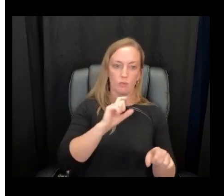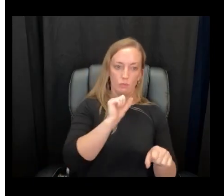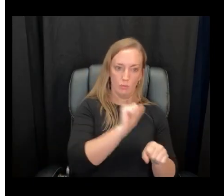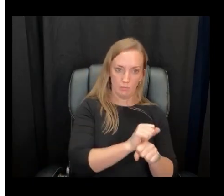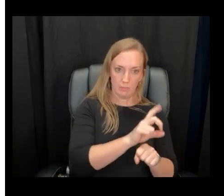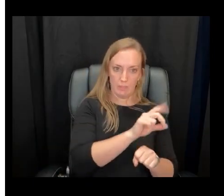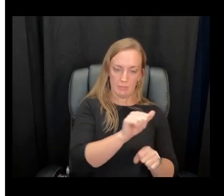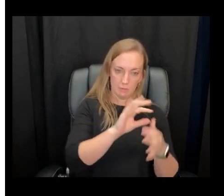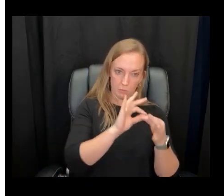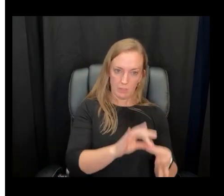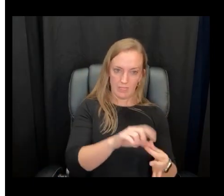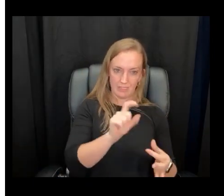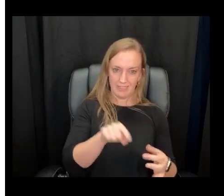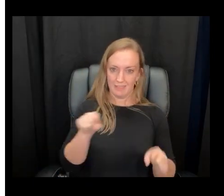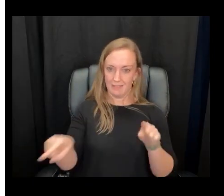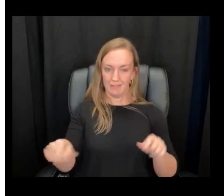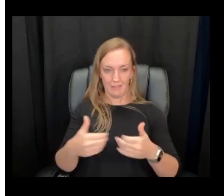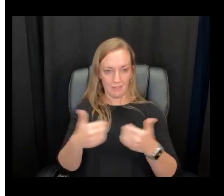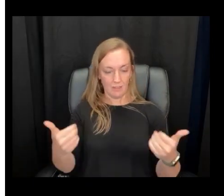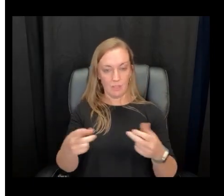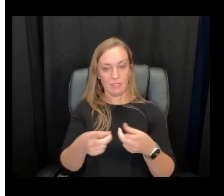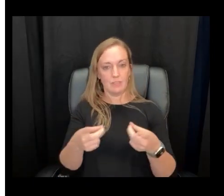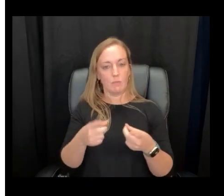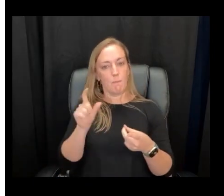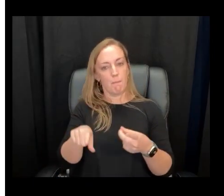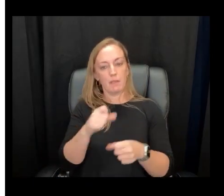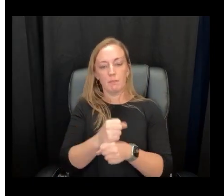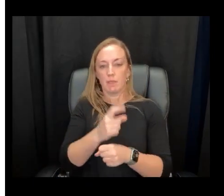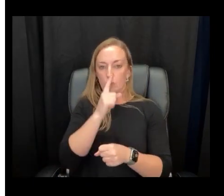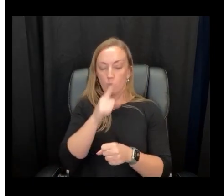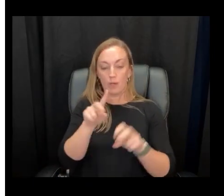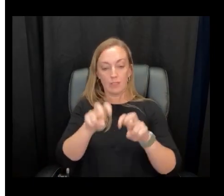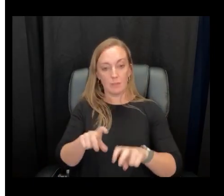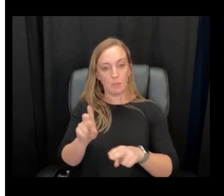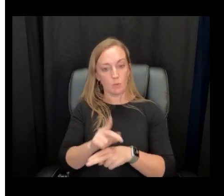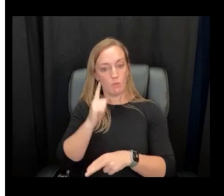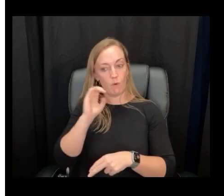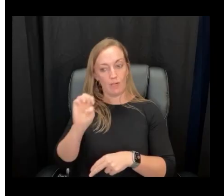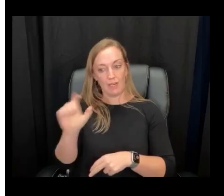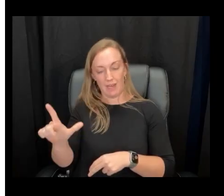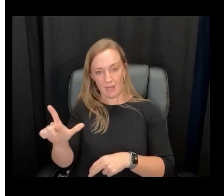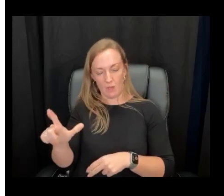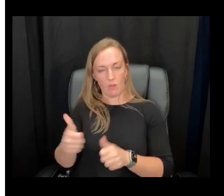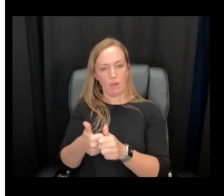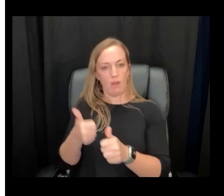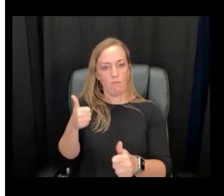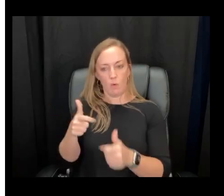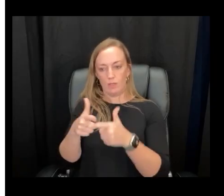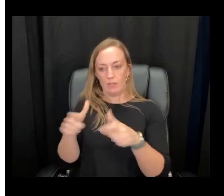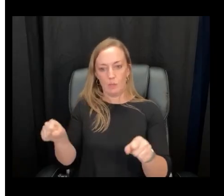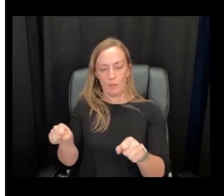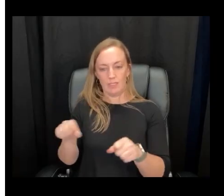related needs. Districts must ensure that assessments used for EL in avoid linguistic bias